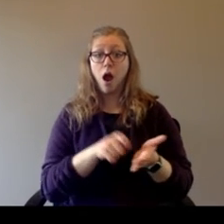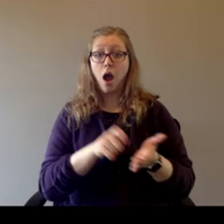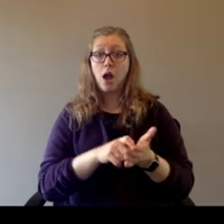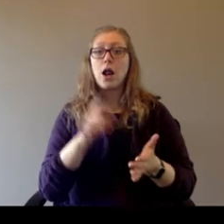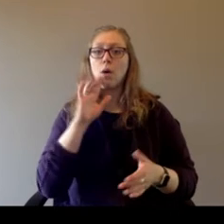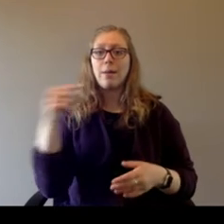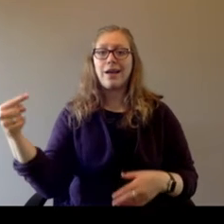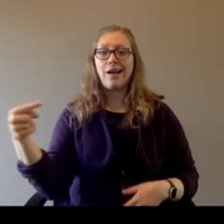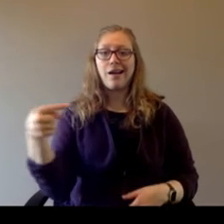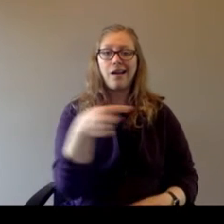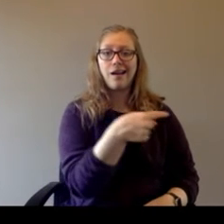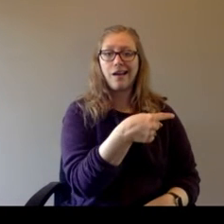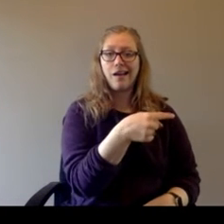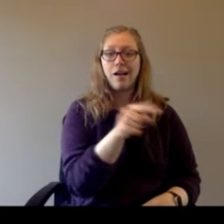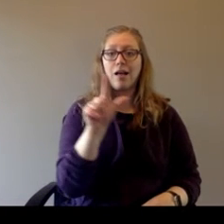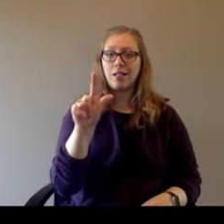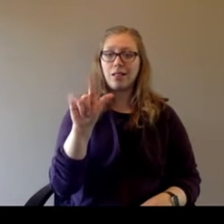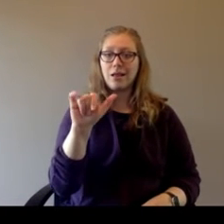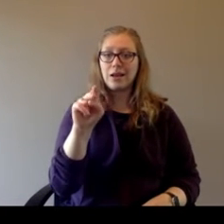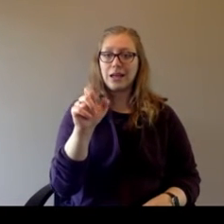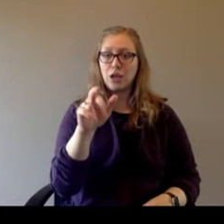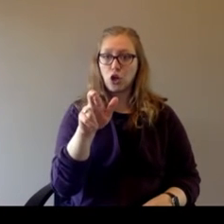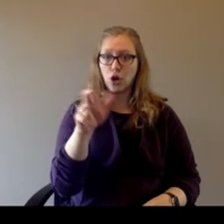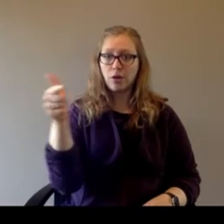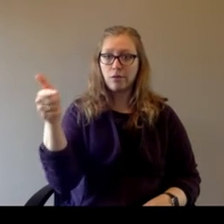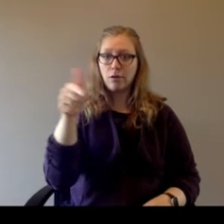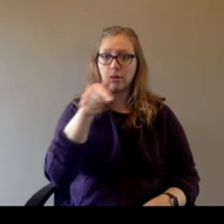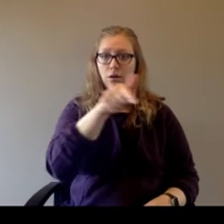we're going around the figure as we name the sides. So